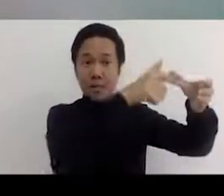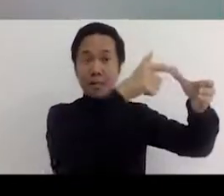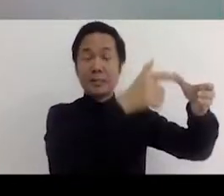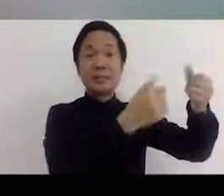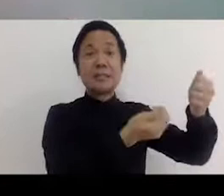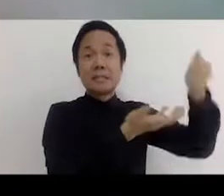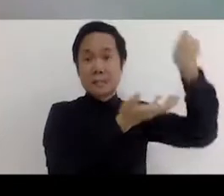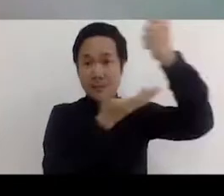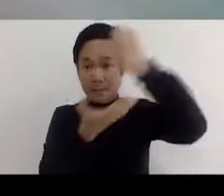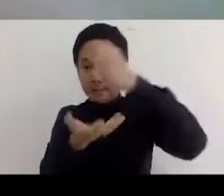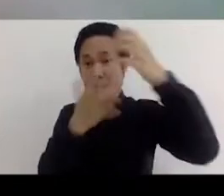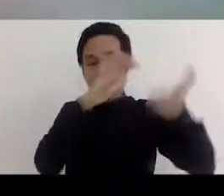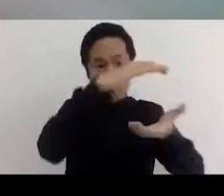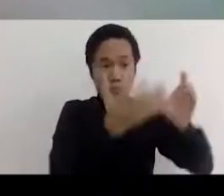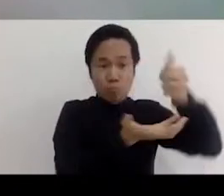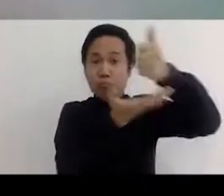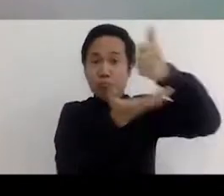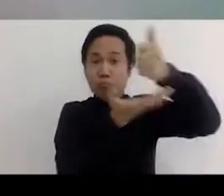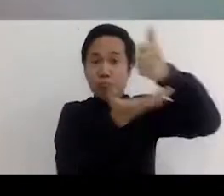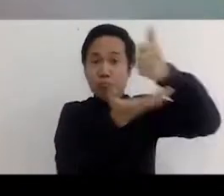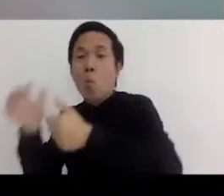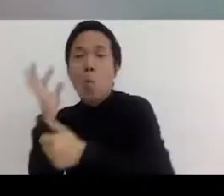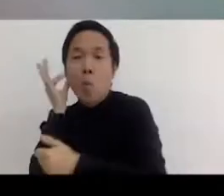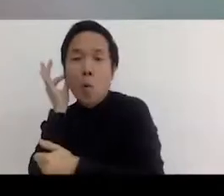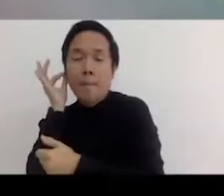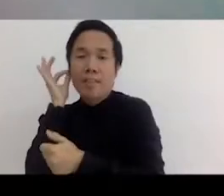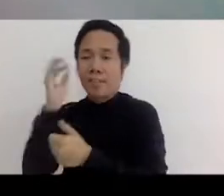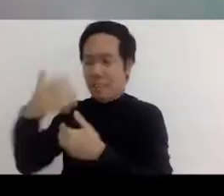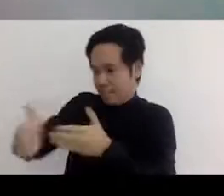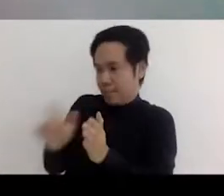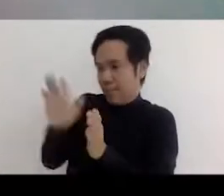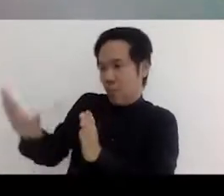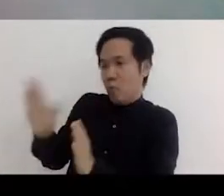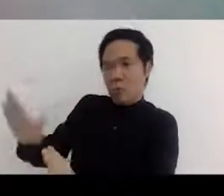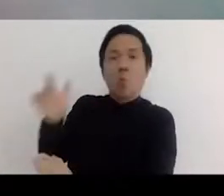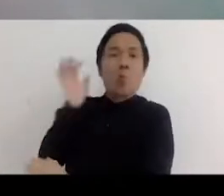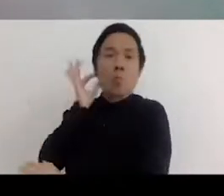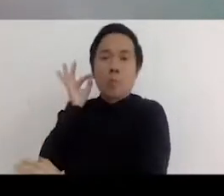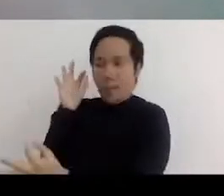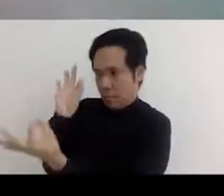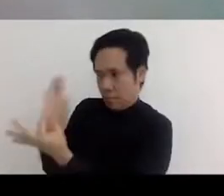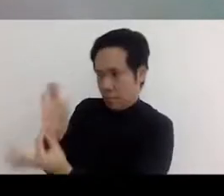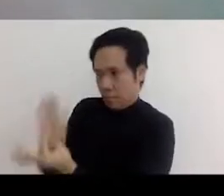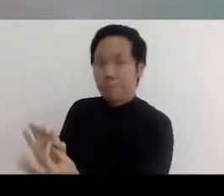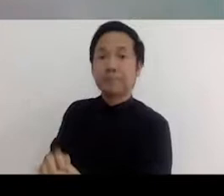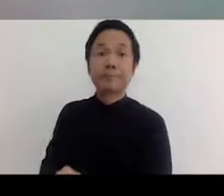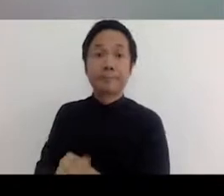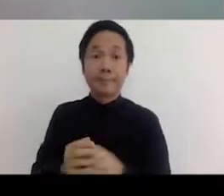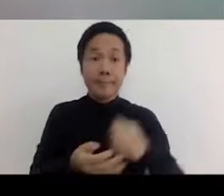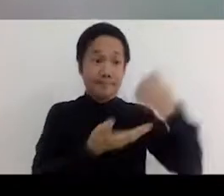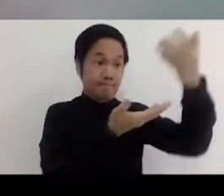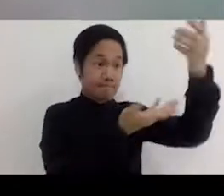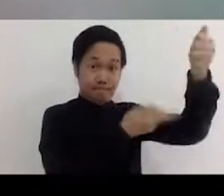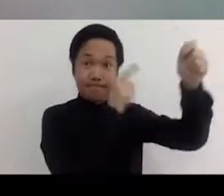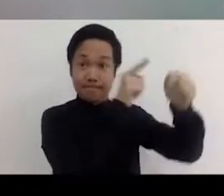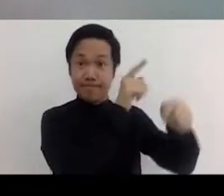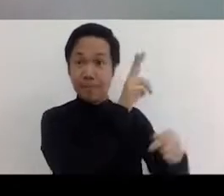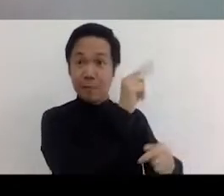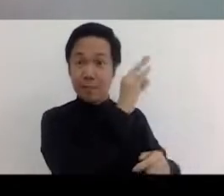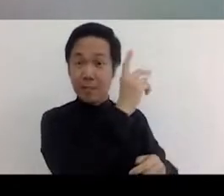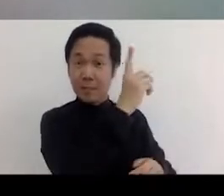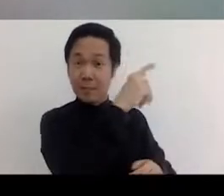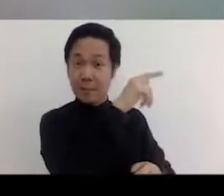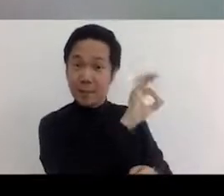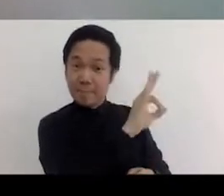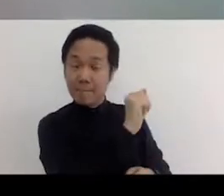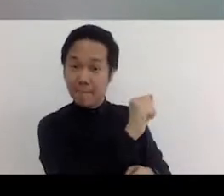to ensure what else in addition to their normal dignity kits would be useful and vital for women with disabilities.